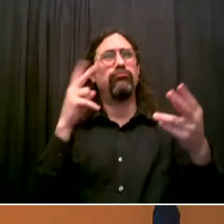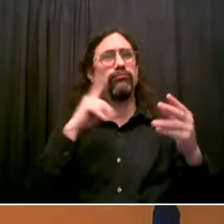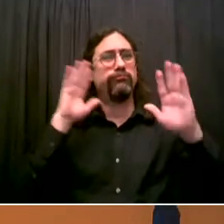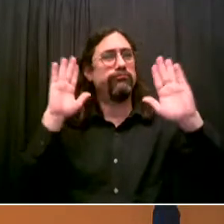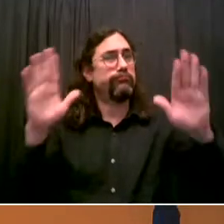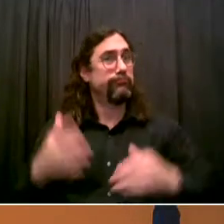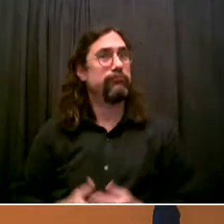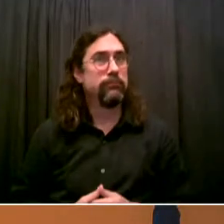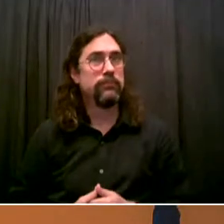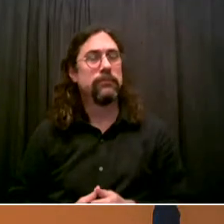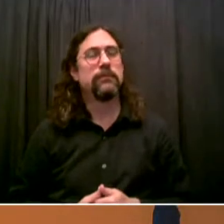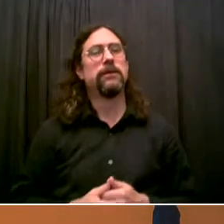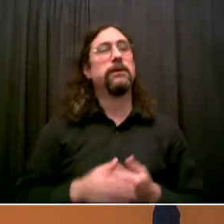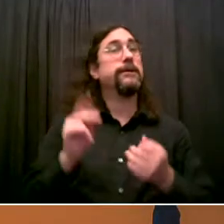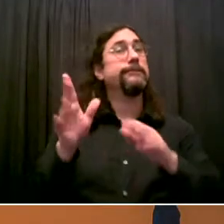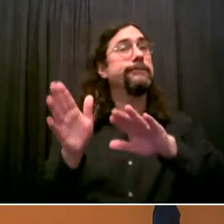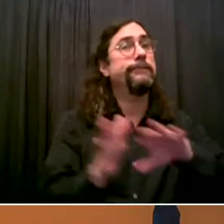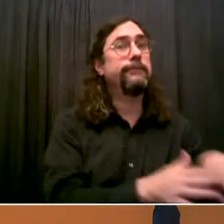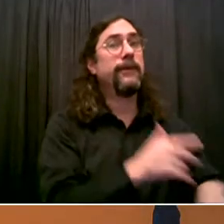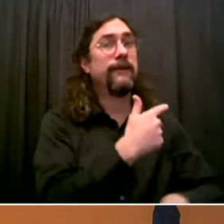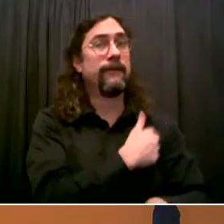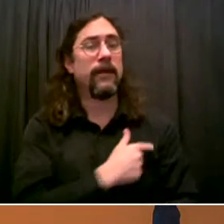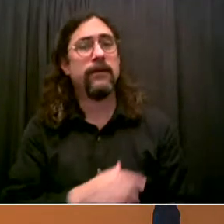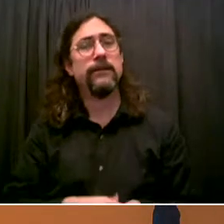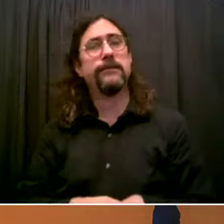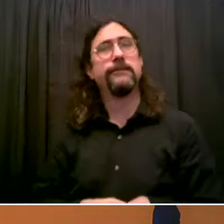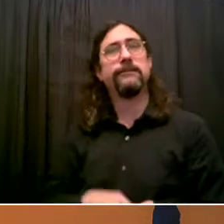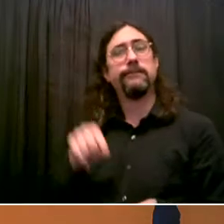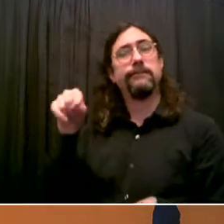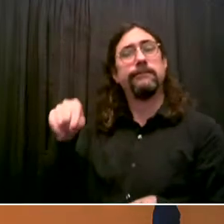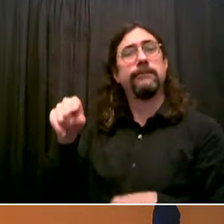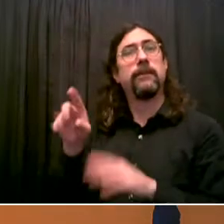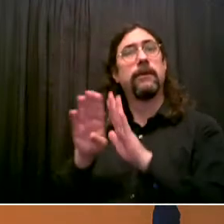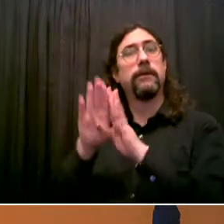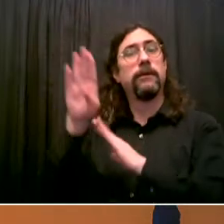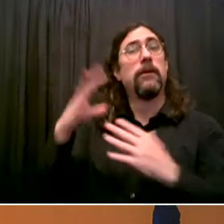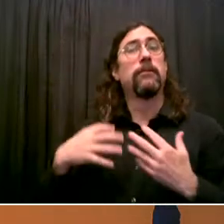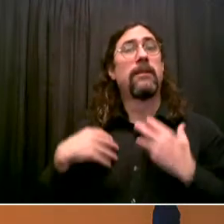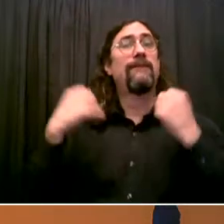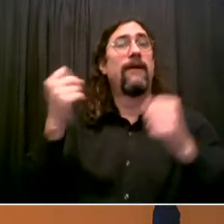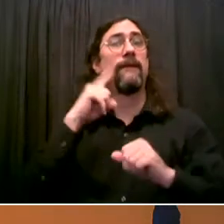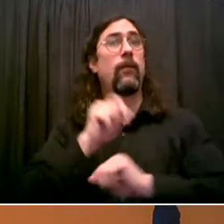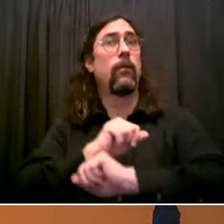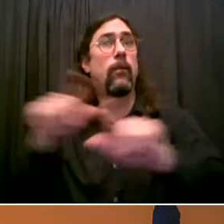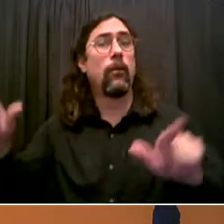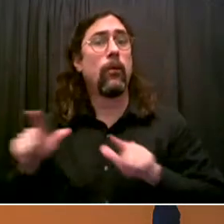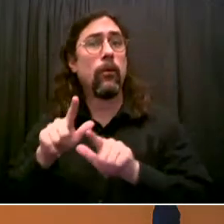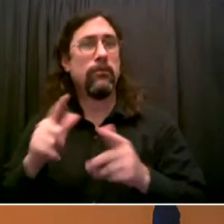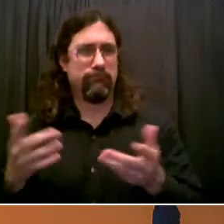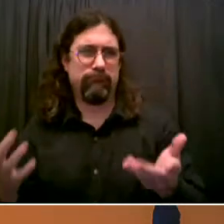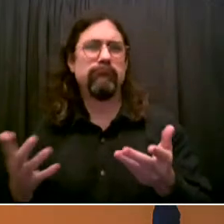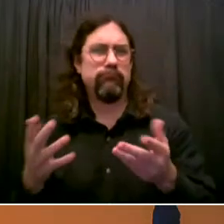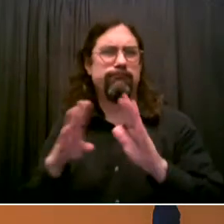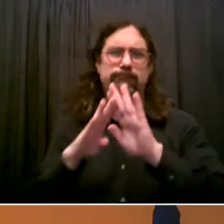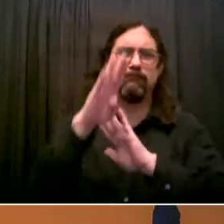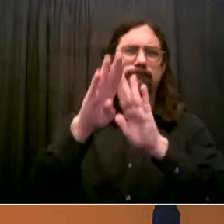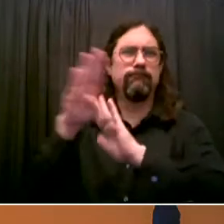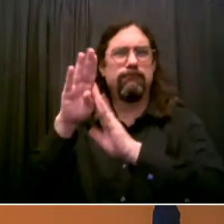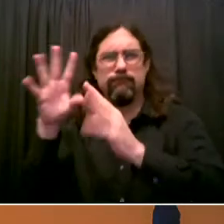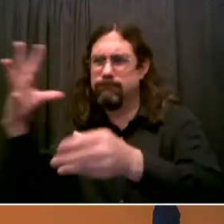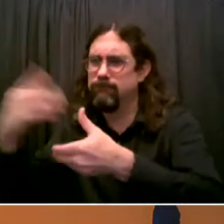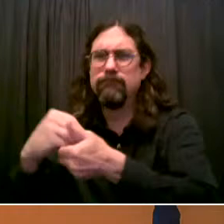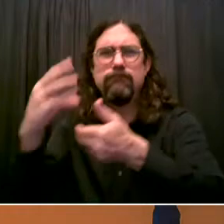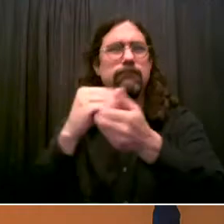OKAY, NOW, WHAT'S IT ABOUT?